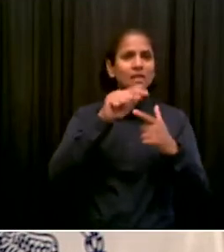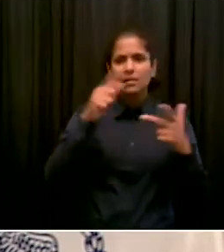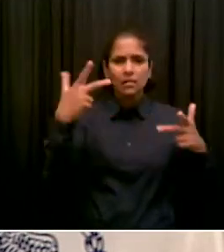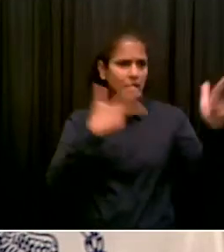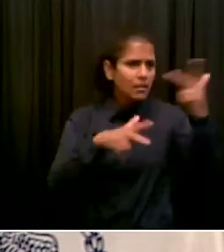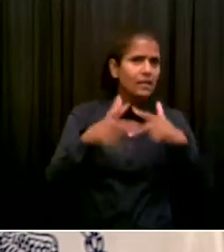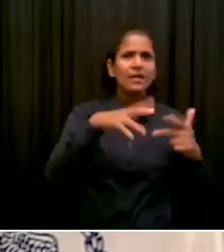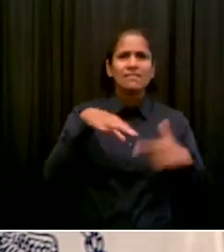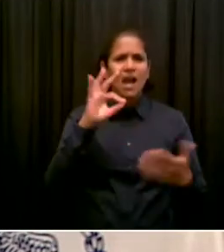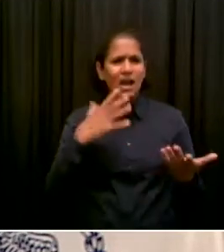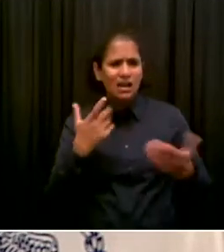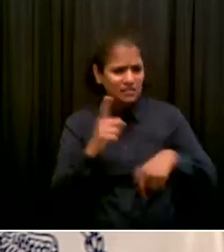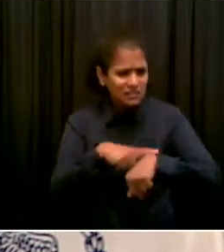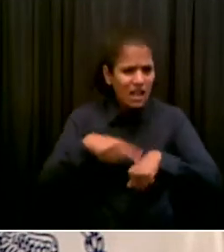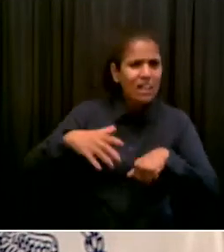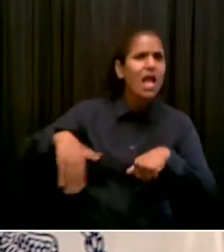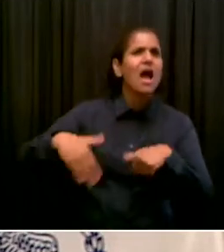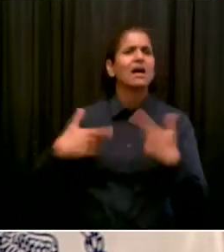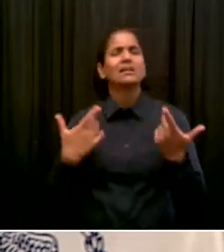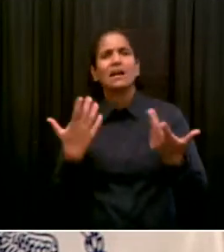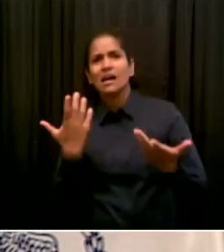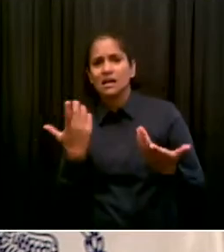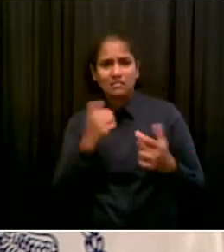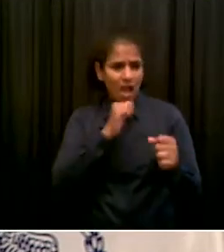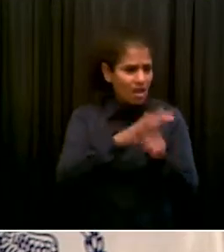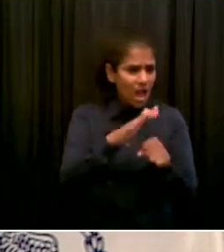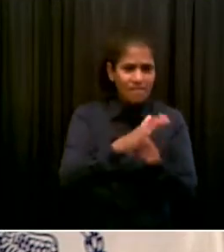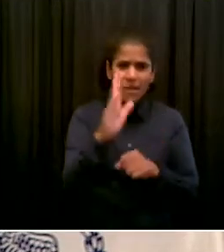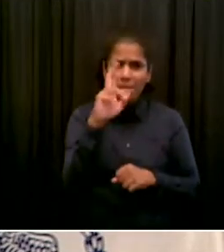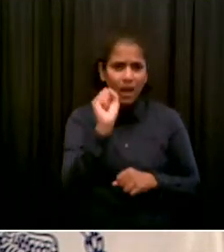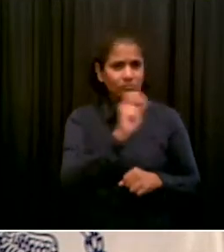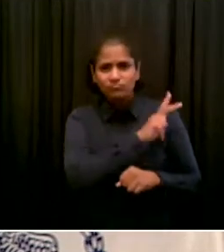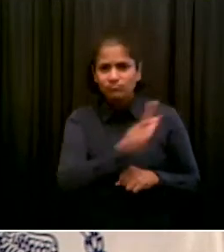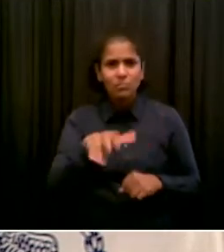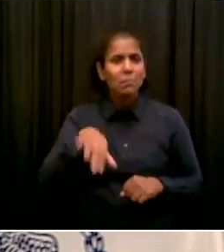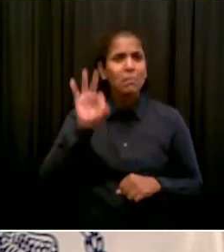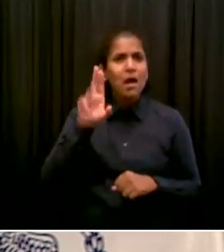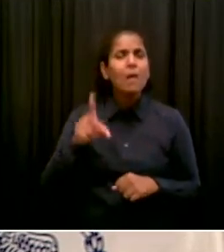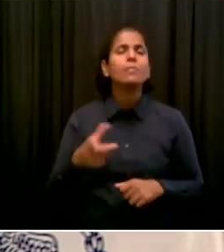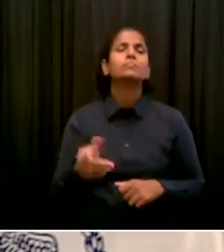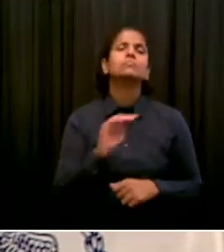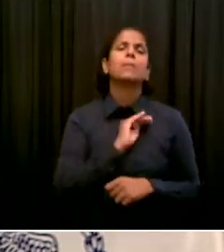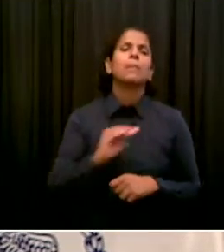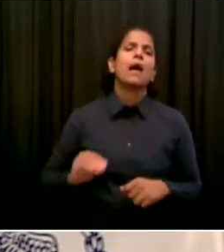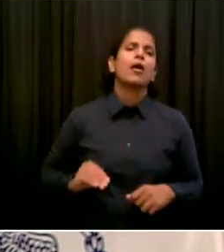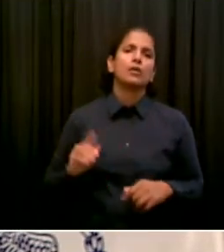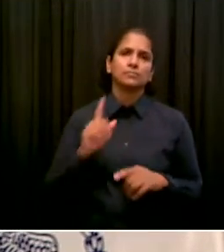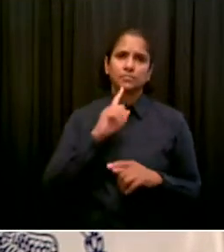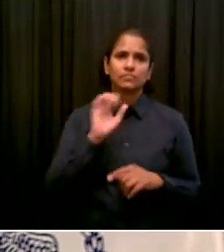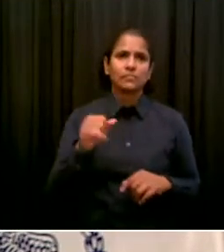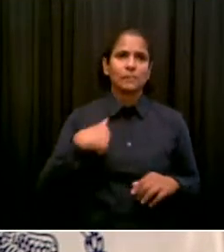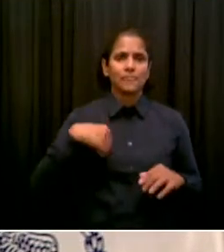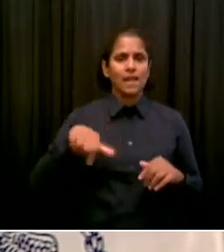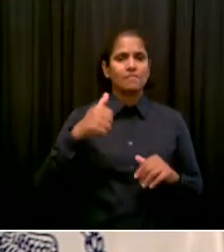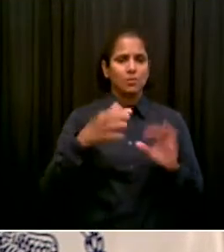MY IS THE STILL HAPPENING? IS THERE A STAMPING ISSUE IN REGARDS TO THE YELLOW SCHOOL BUSES?